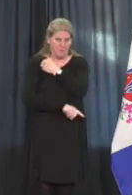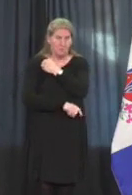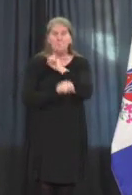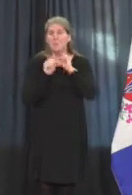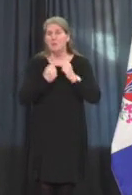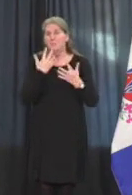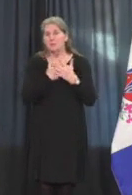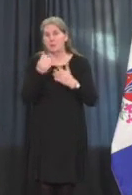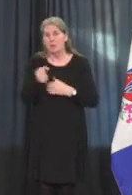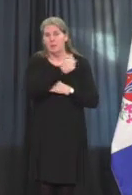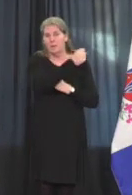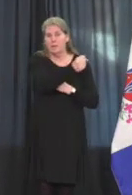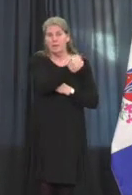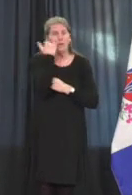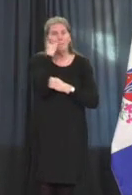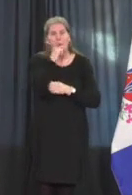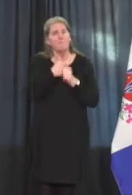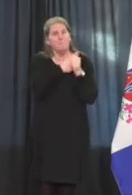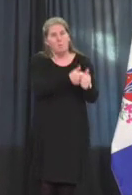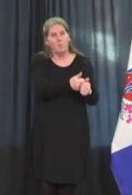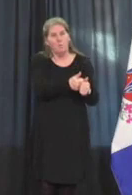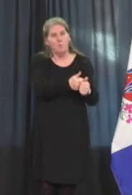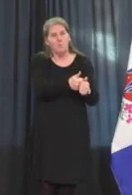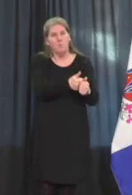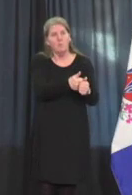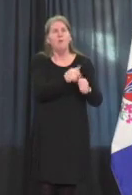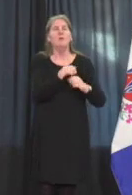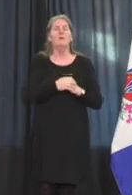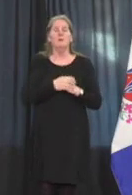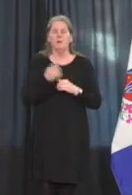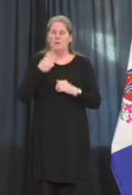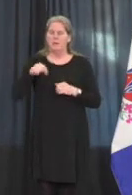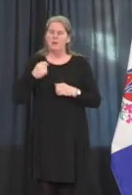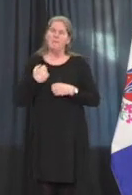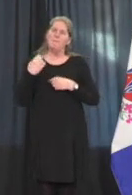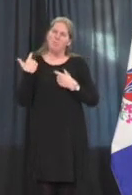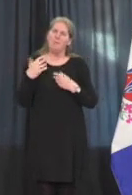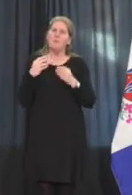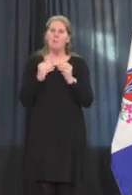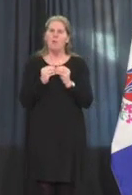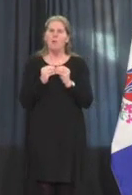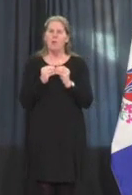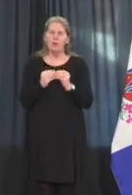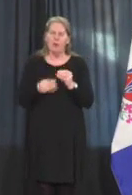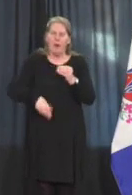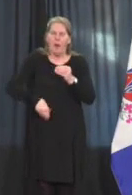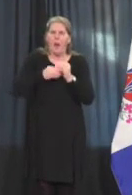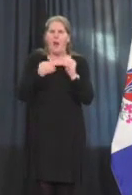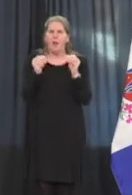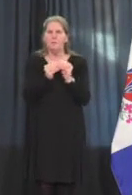NONCOMPLIANCE. WE MAY CHOOSE TO MAKE MORE MEASURES ENFORCEABLE UNDER THE